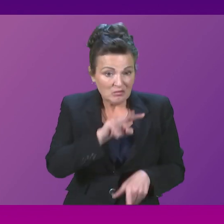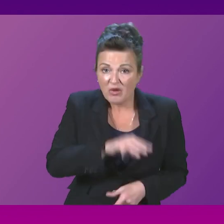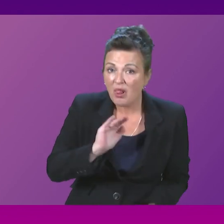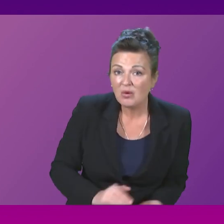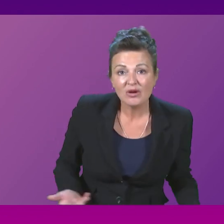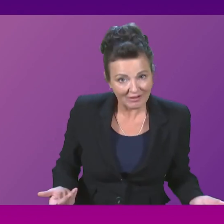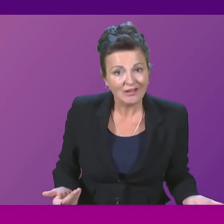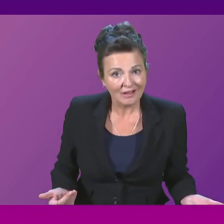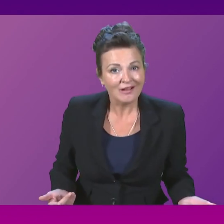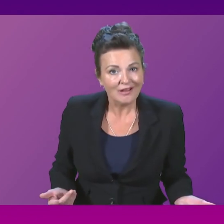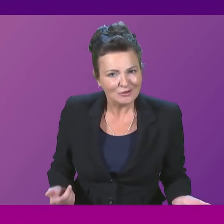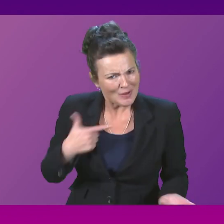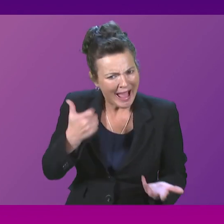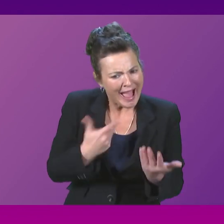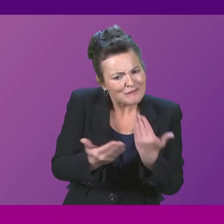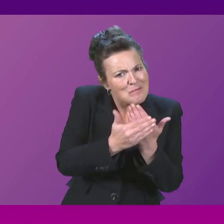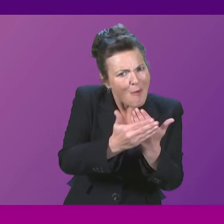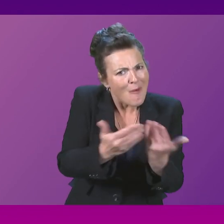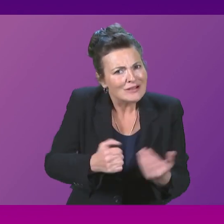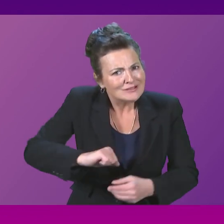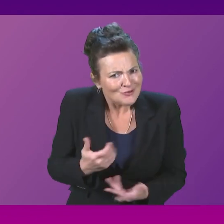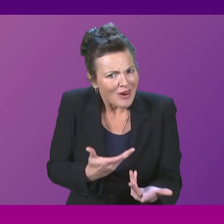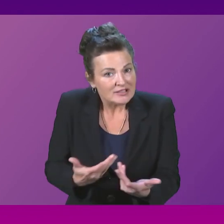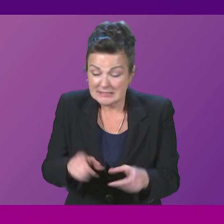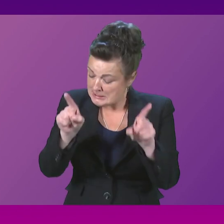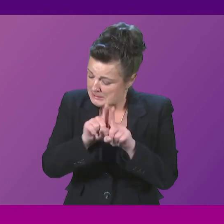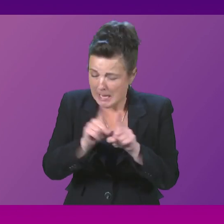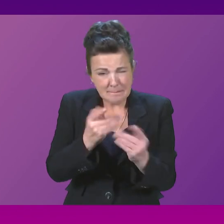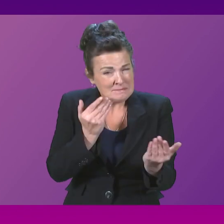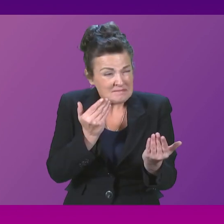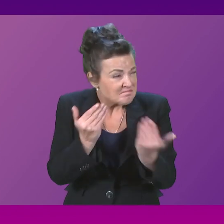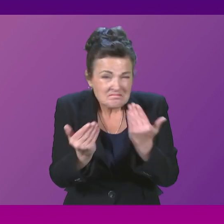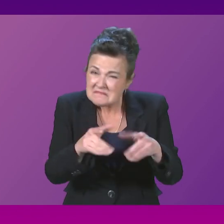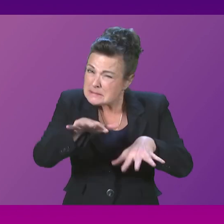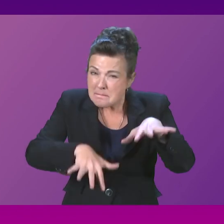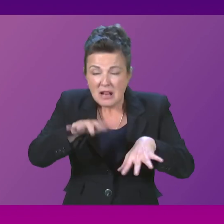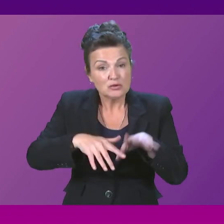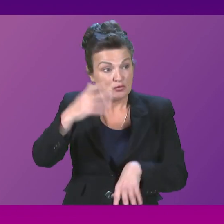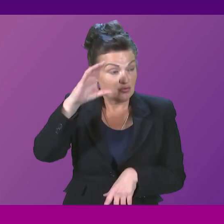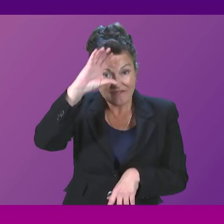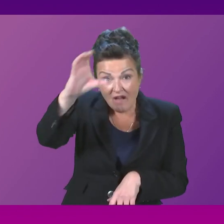Similarly, when it comes to the fire service, we have more fire officers per head of population